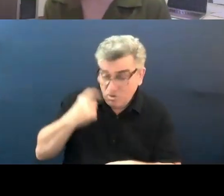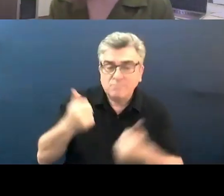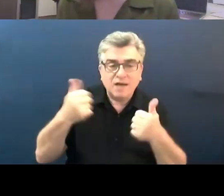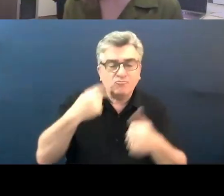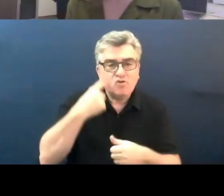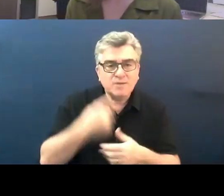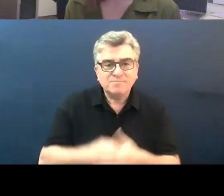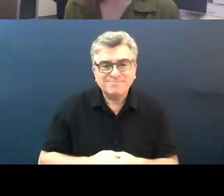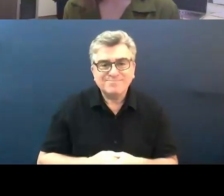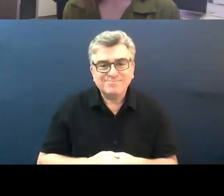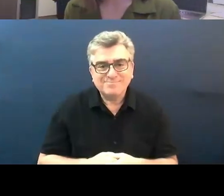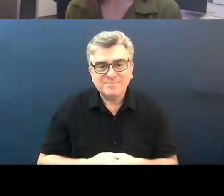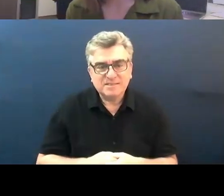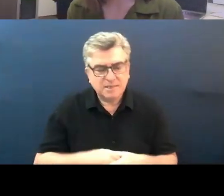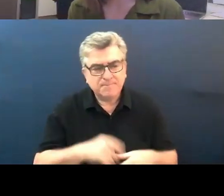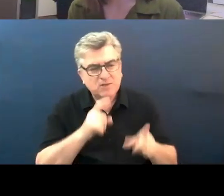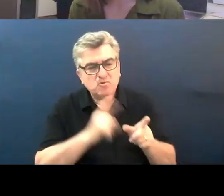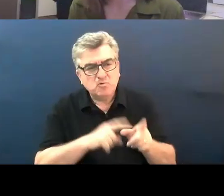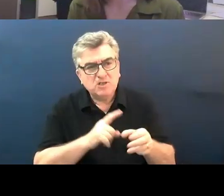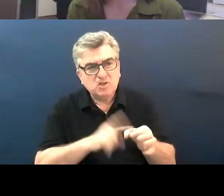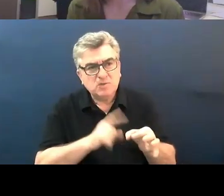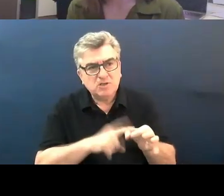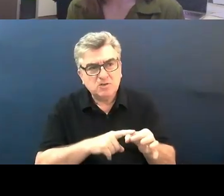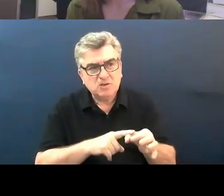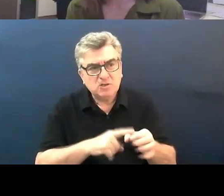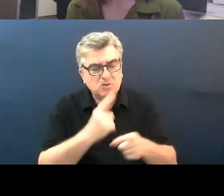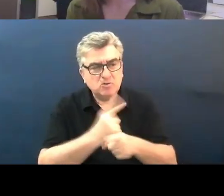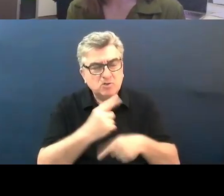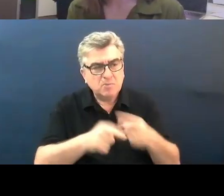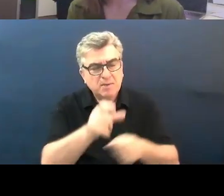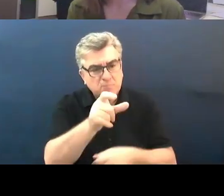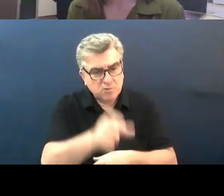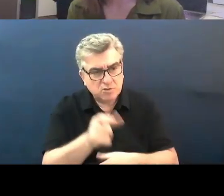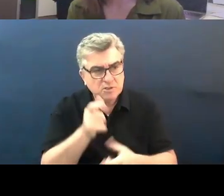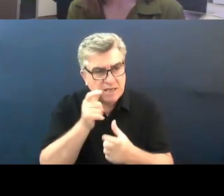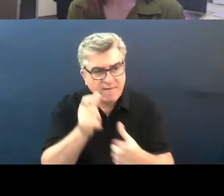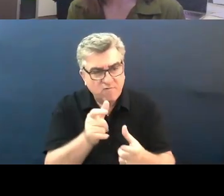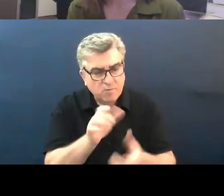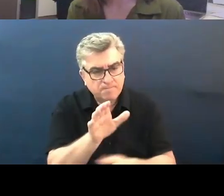Cathy: So the question is around someone that you're caring for. And intellectual disability